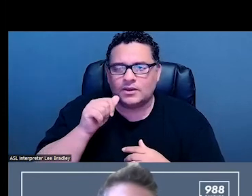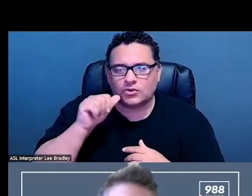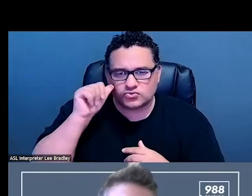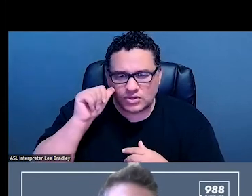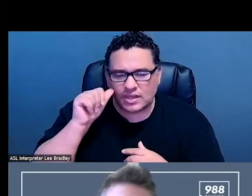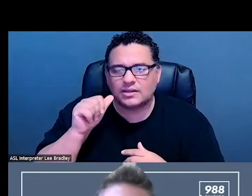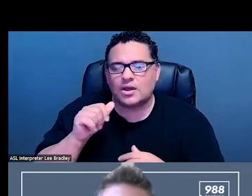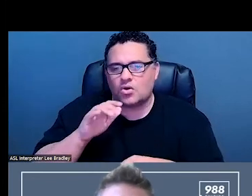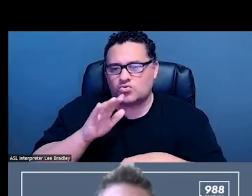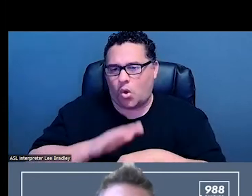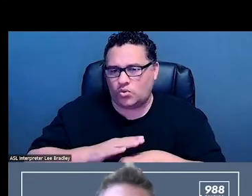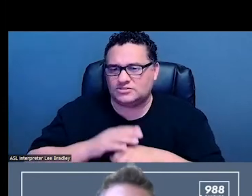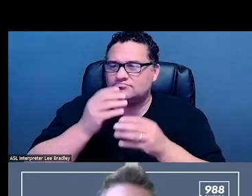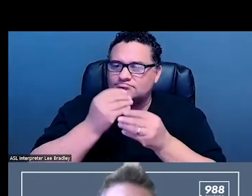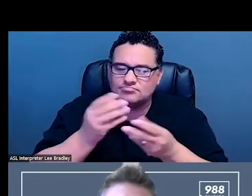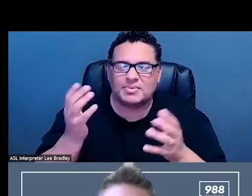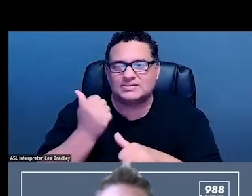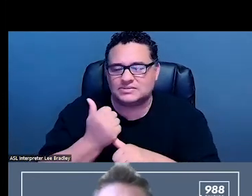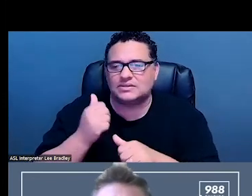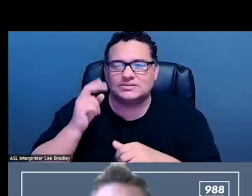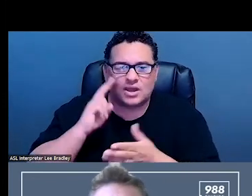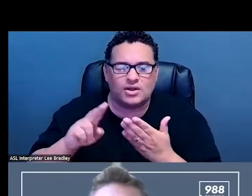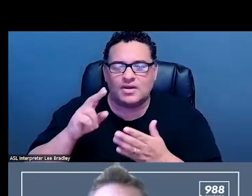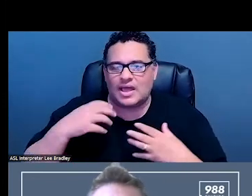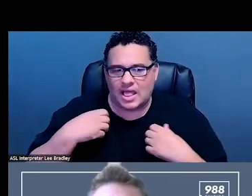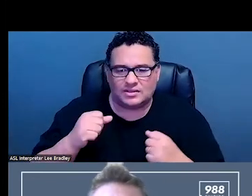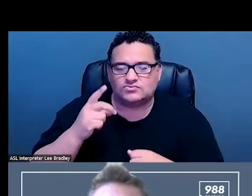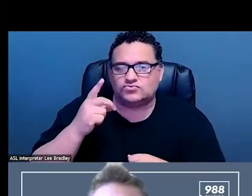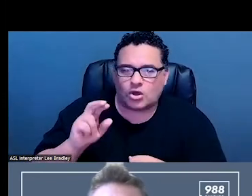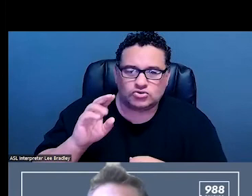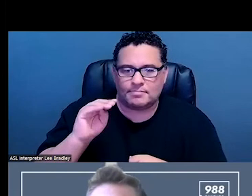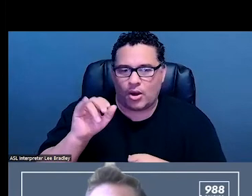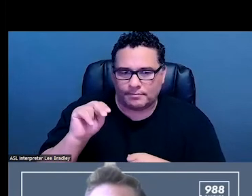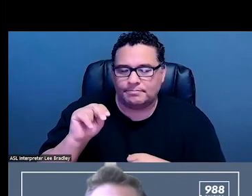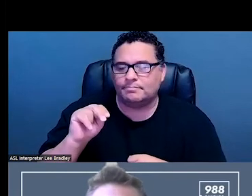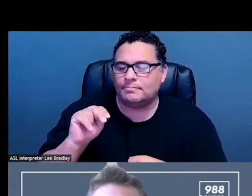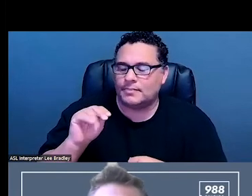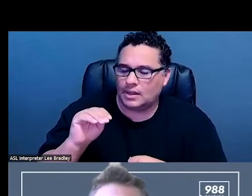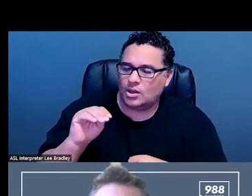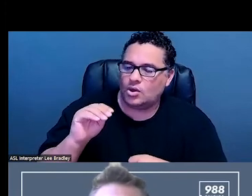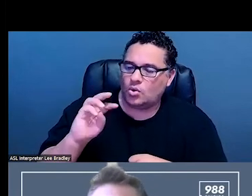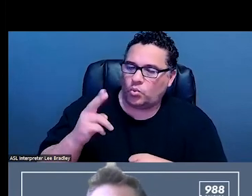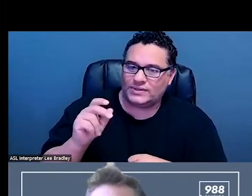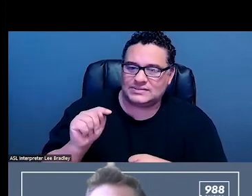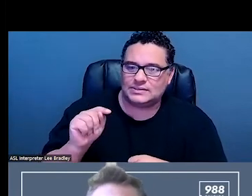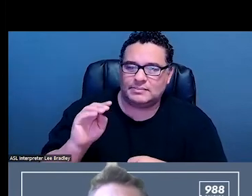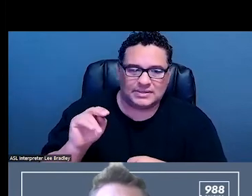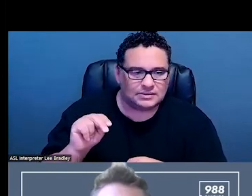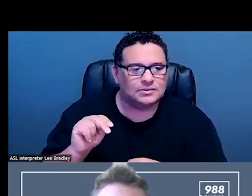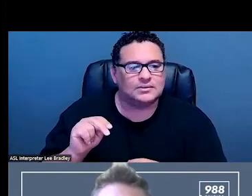ASSISTANT SECRETARY FOR MENTAL HEALTH, DR. MIRIAM RITTMAN, HOW CRITICAL, THE TRANSITION TO 988